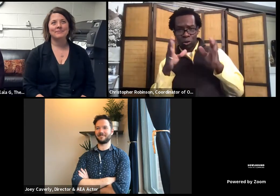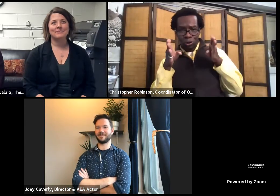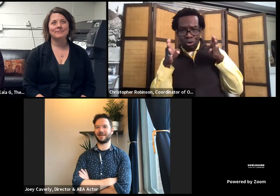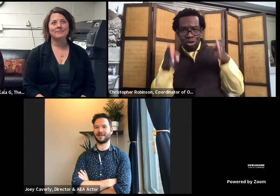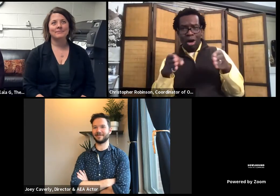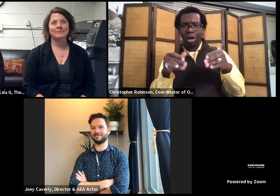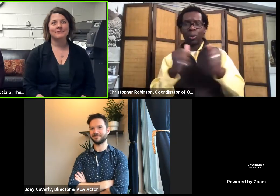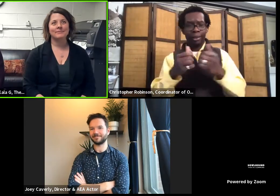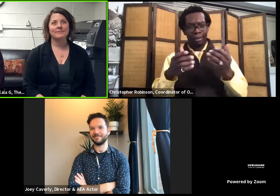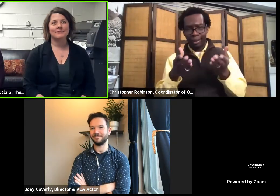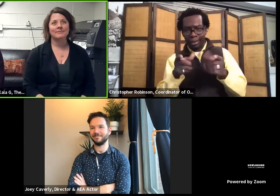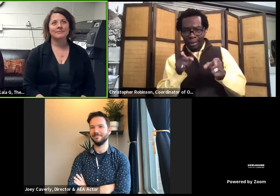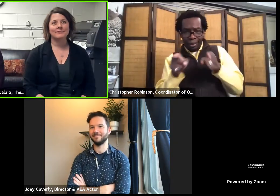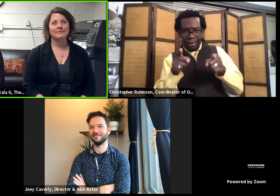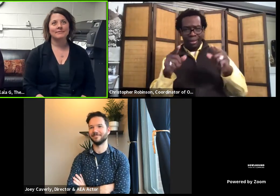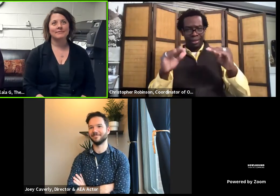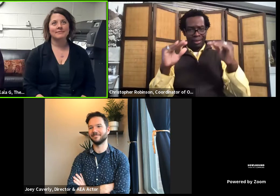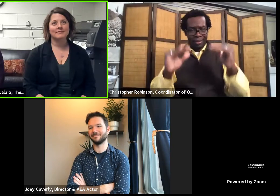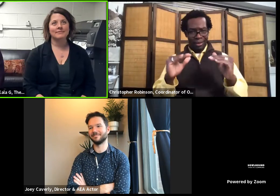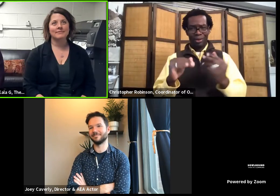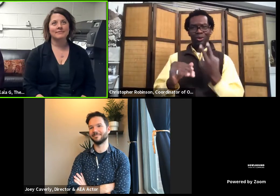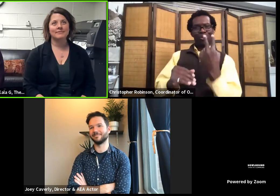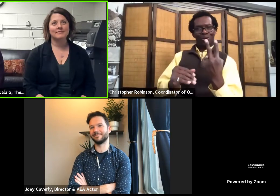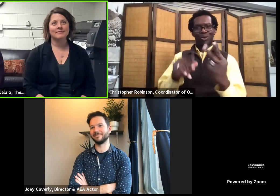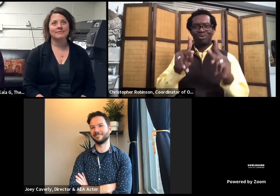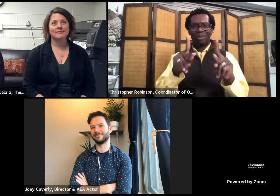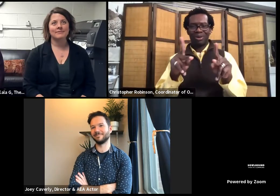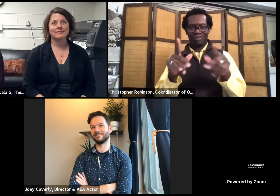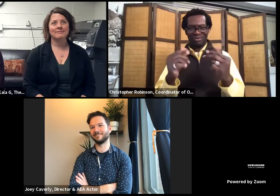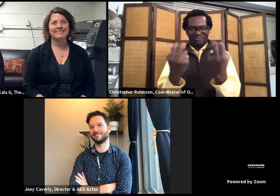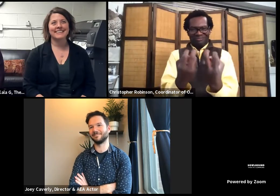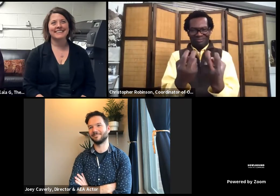So first I wanna talk with the two people